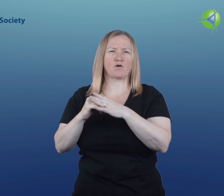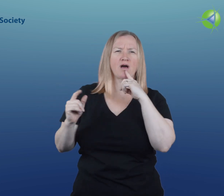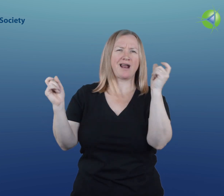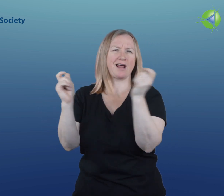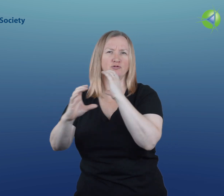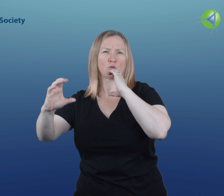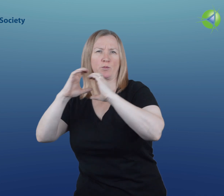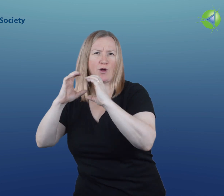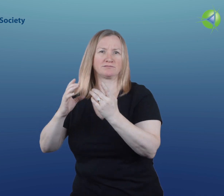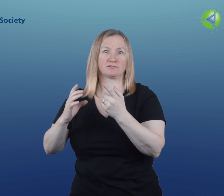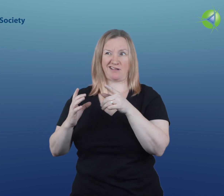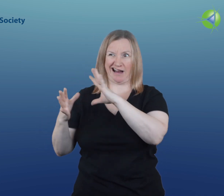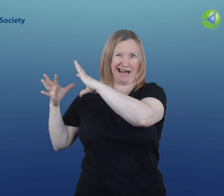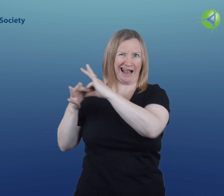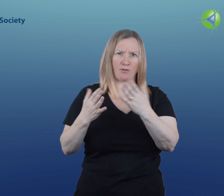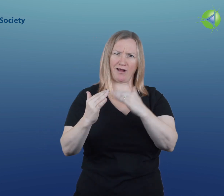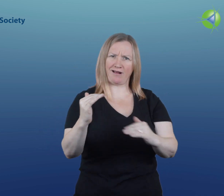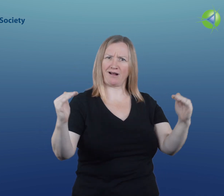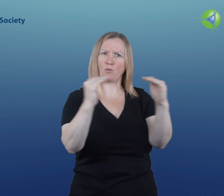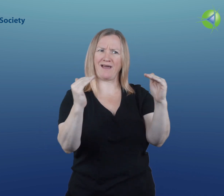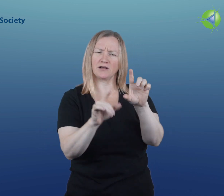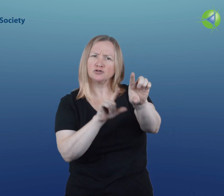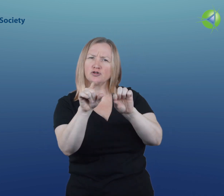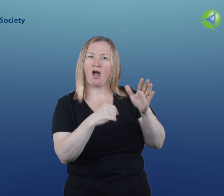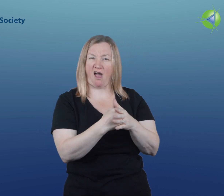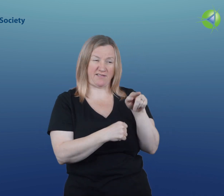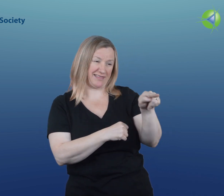around equivalence and choice of ECS.